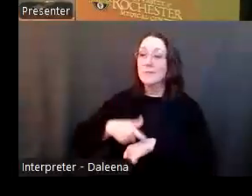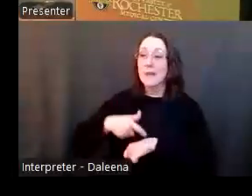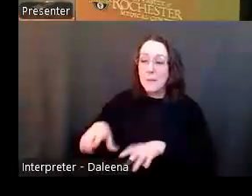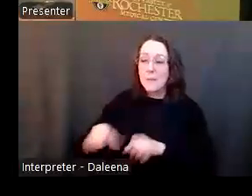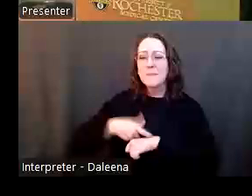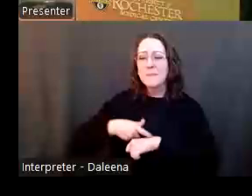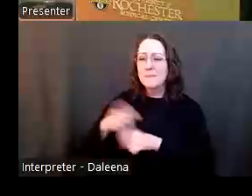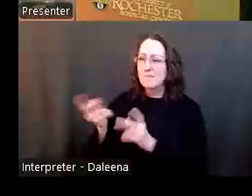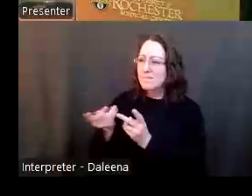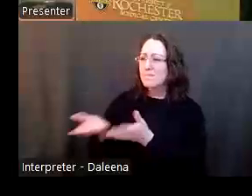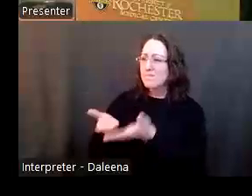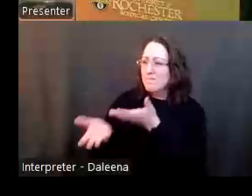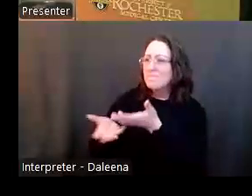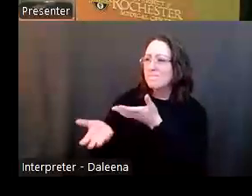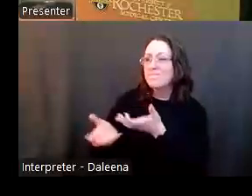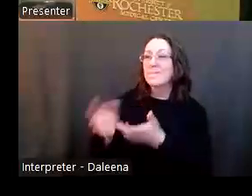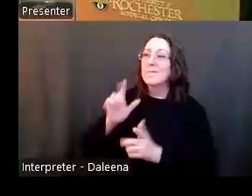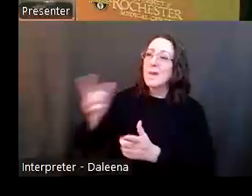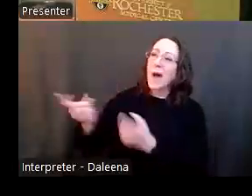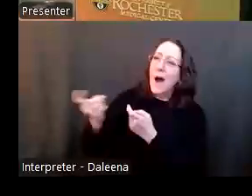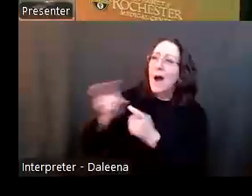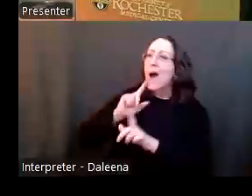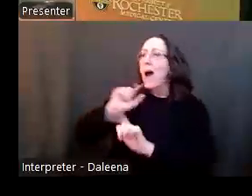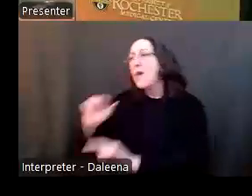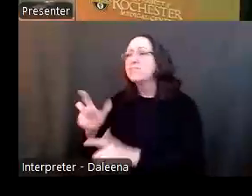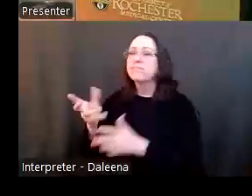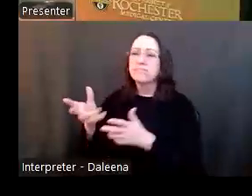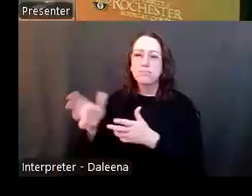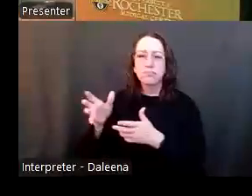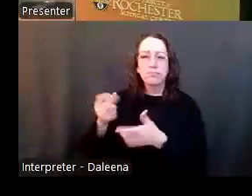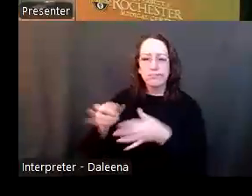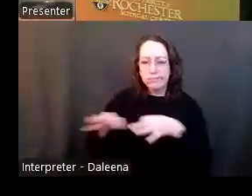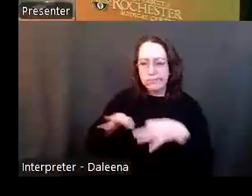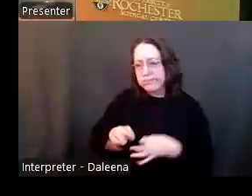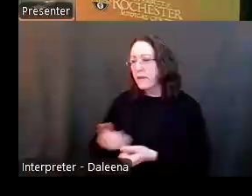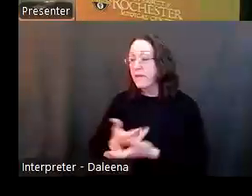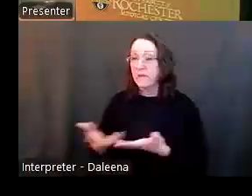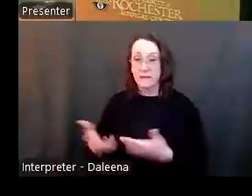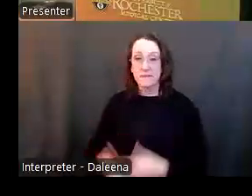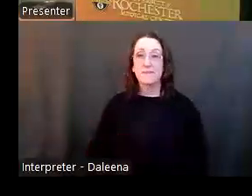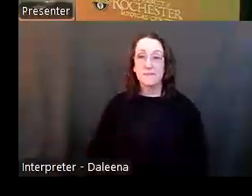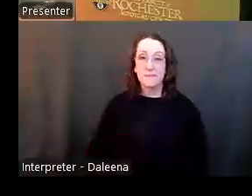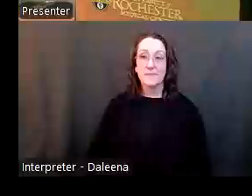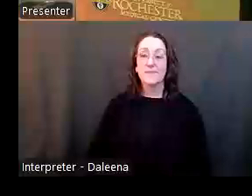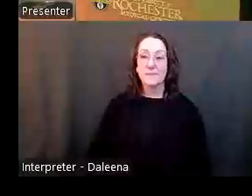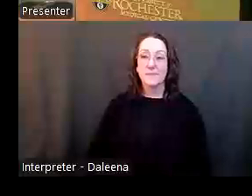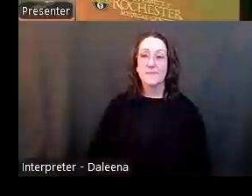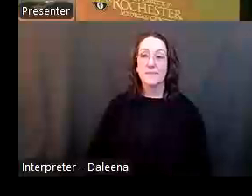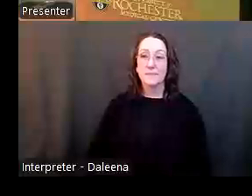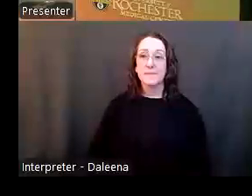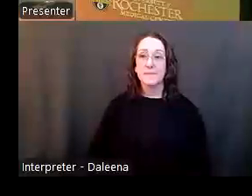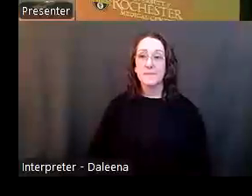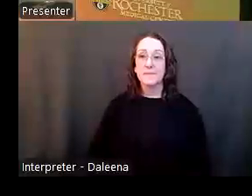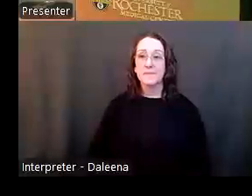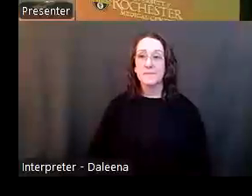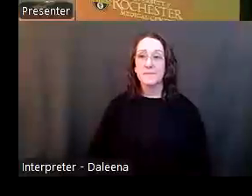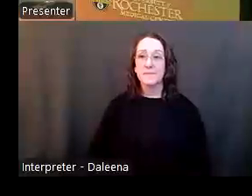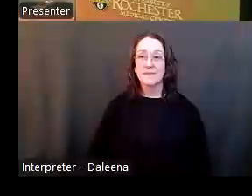that they may need answer the questions um go over everything with them um I think I'm missing there